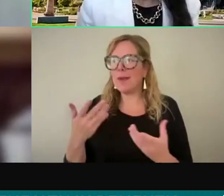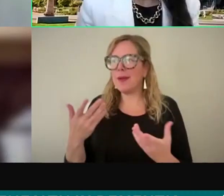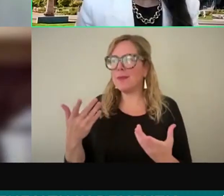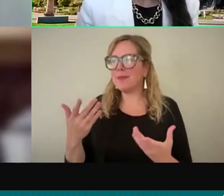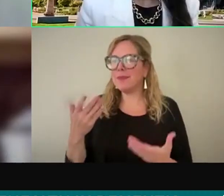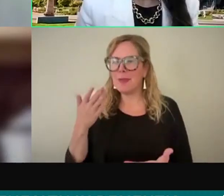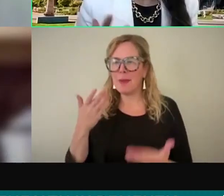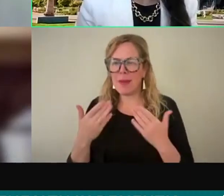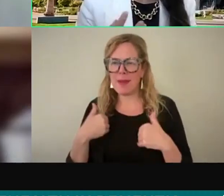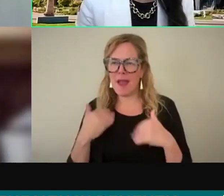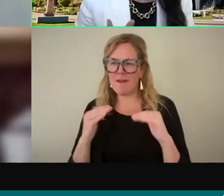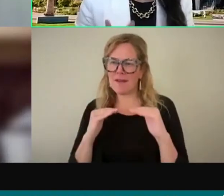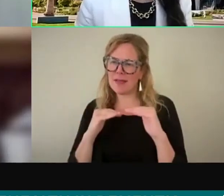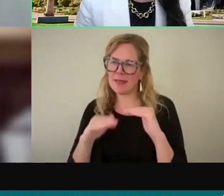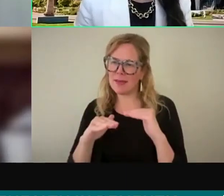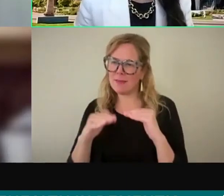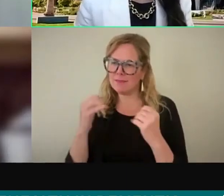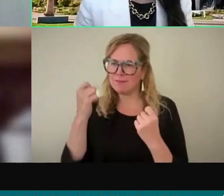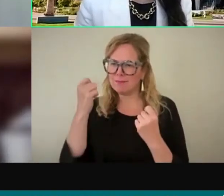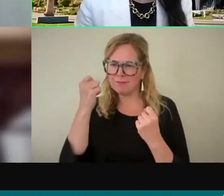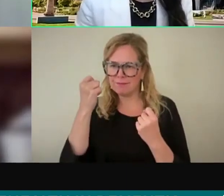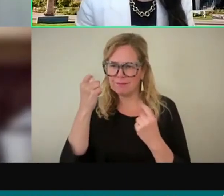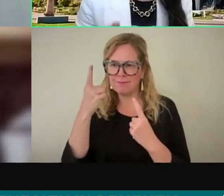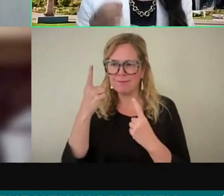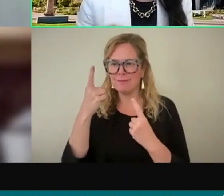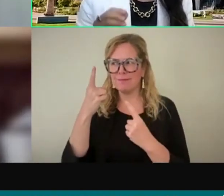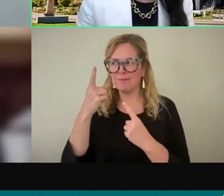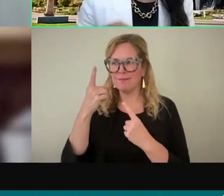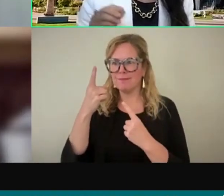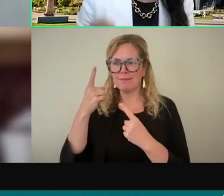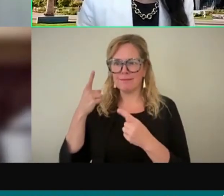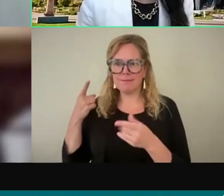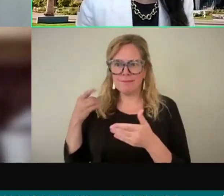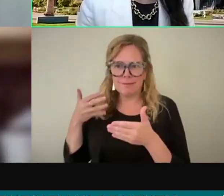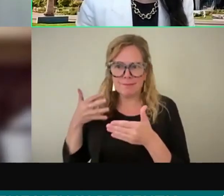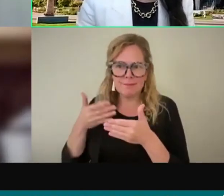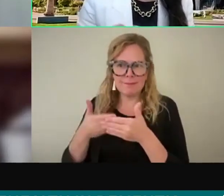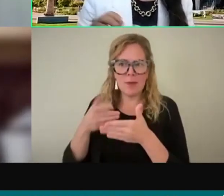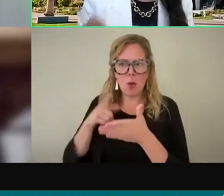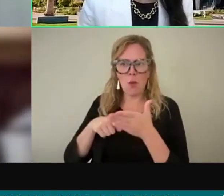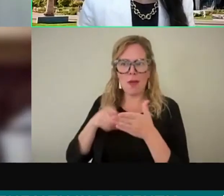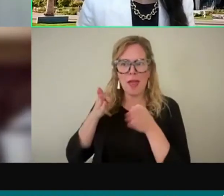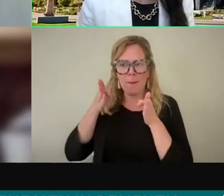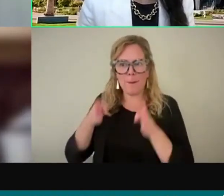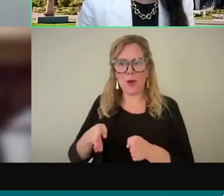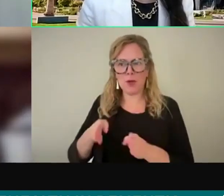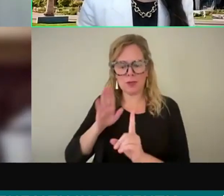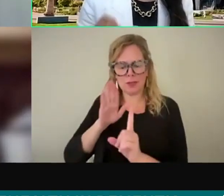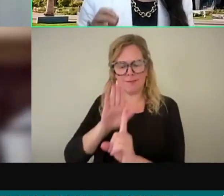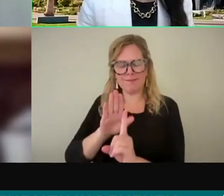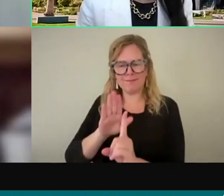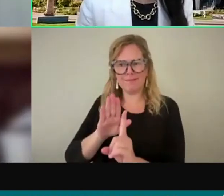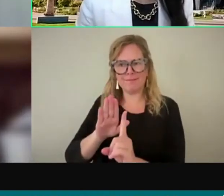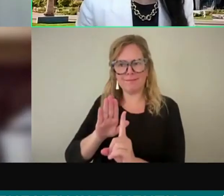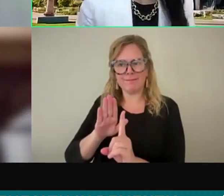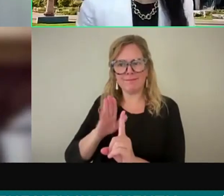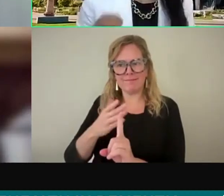history of what that person is going through. So really taking the time to offer and invite